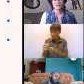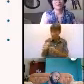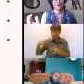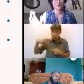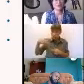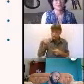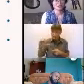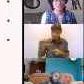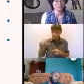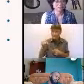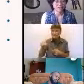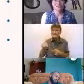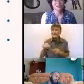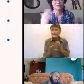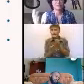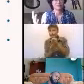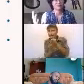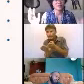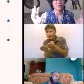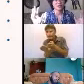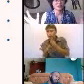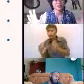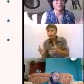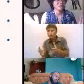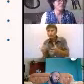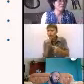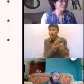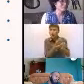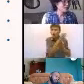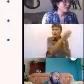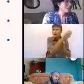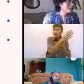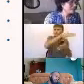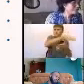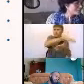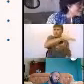dominant culture, outside of white, the culture of whiteness.